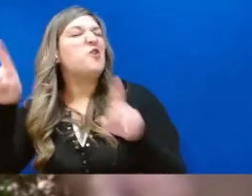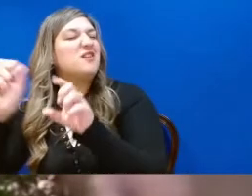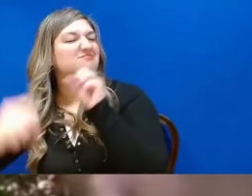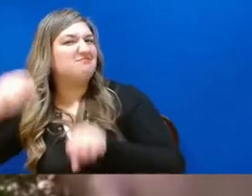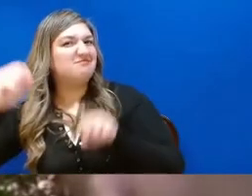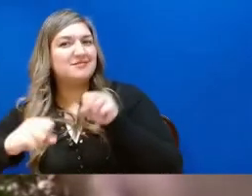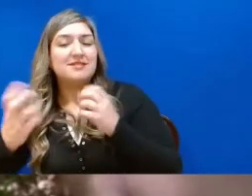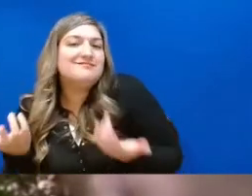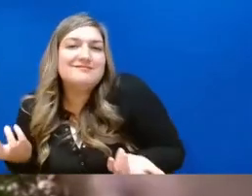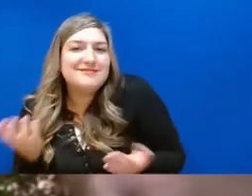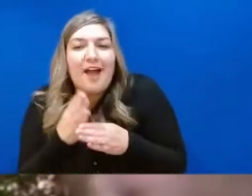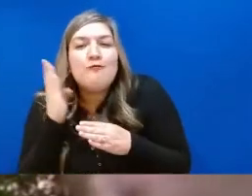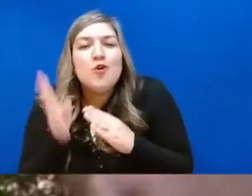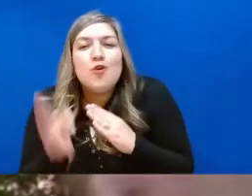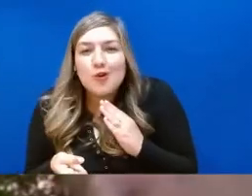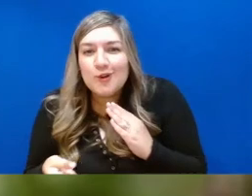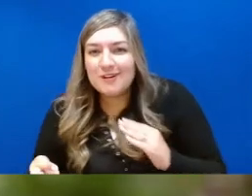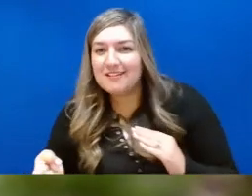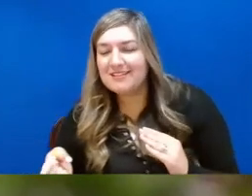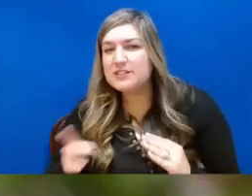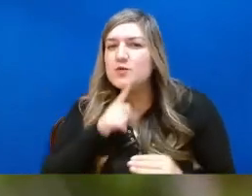The thing I then try to lean on is with that is